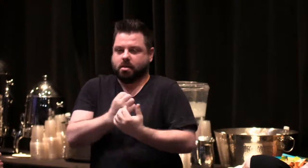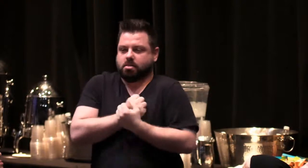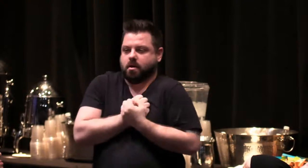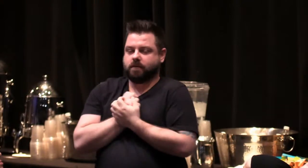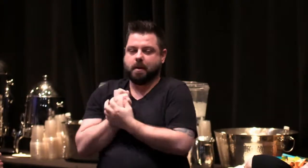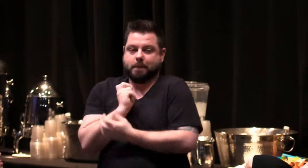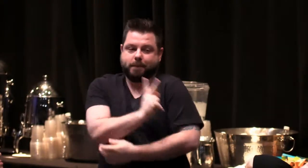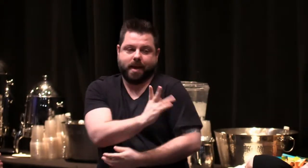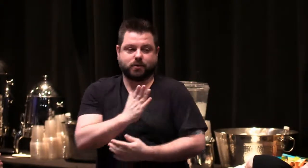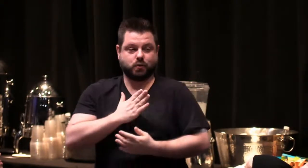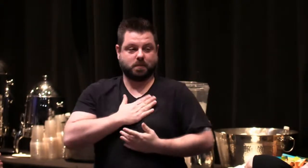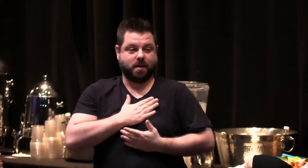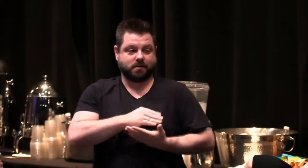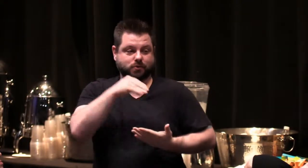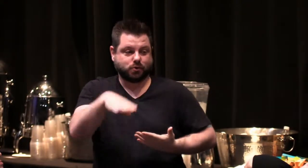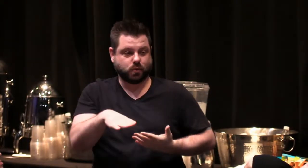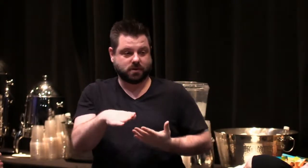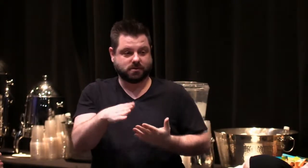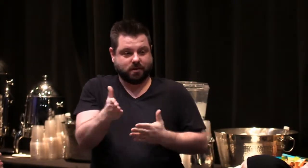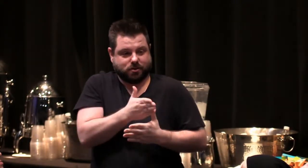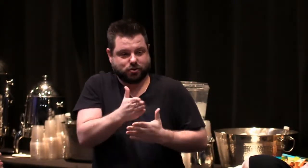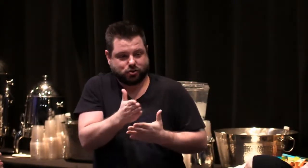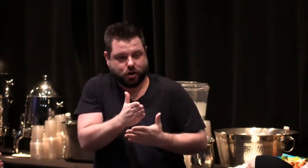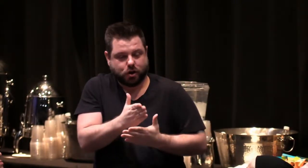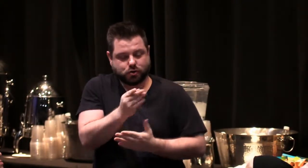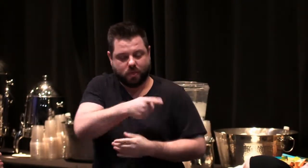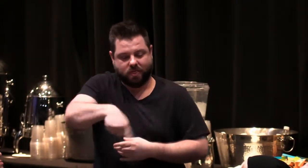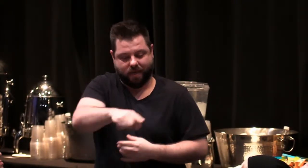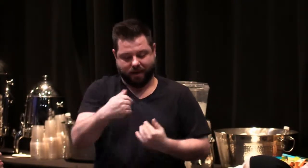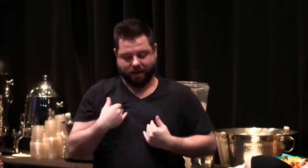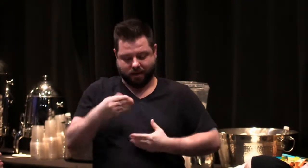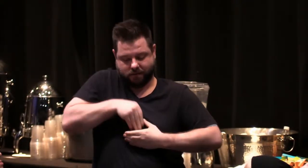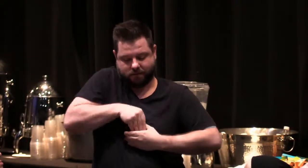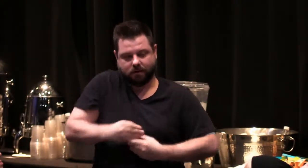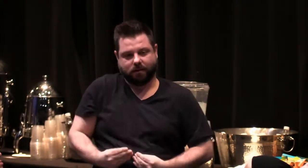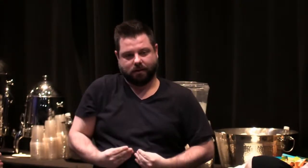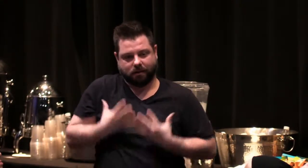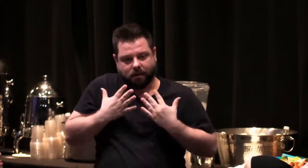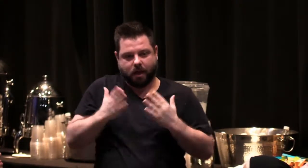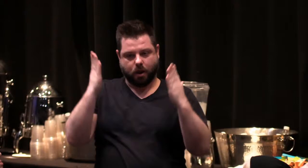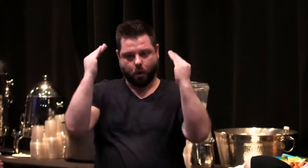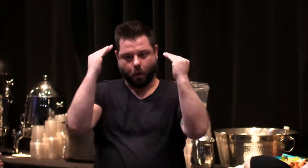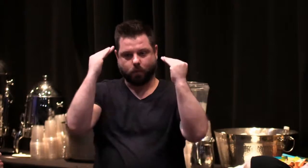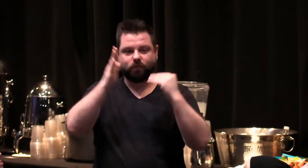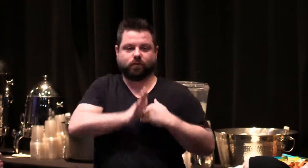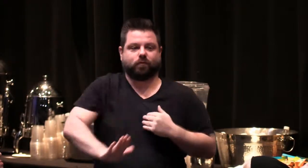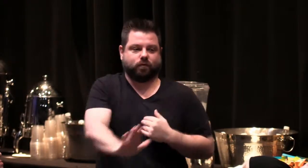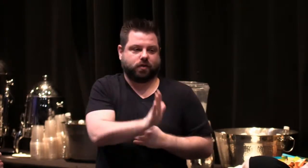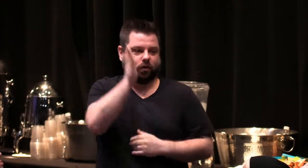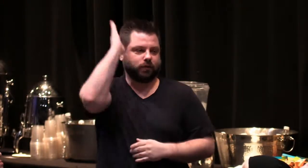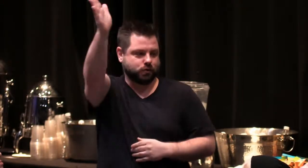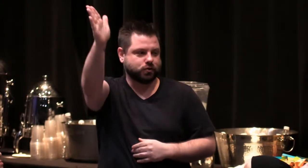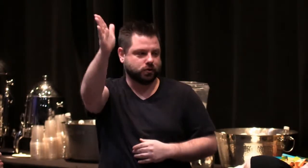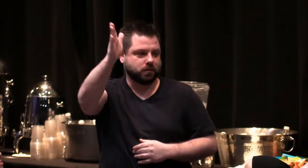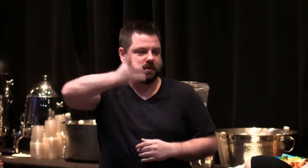and I hope that this love and inspiration can be brought back, and I plan to share it with my students and pay it forward,